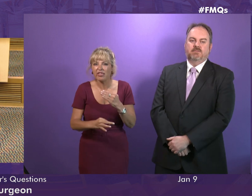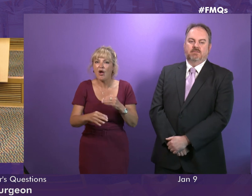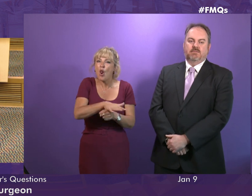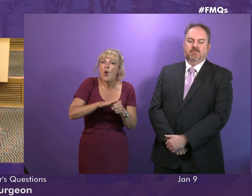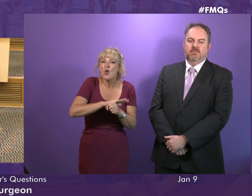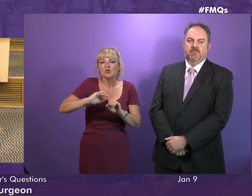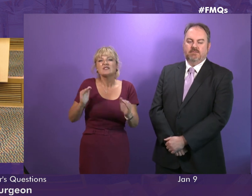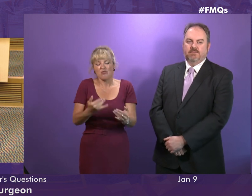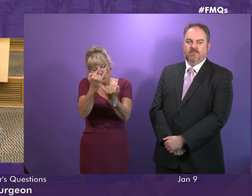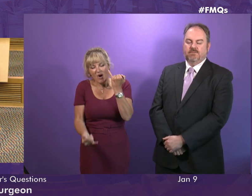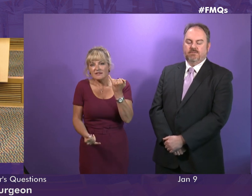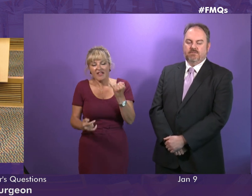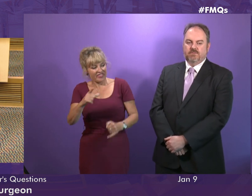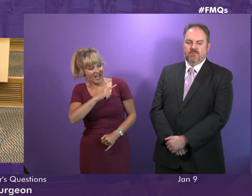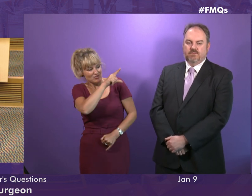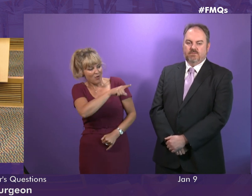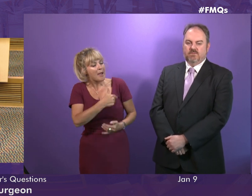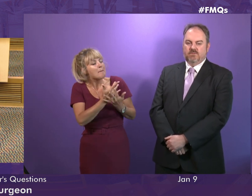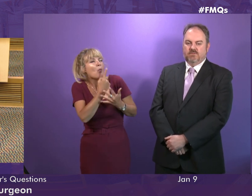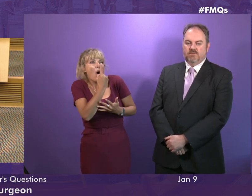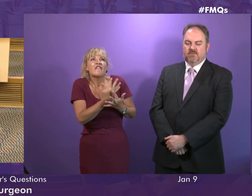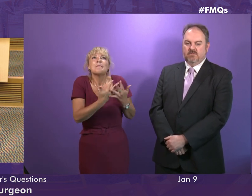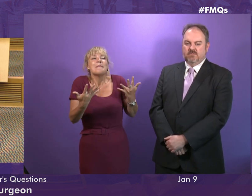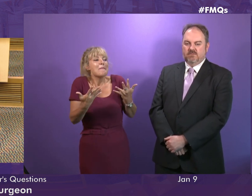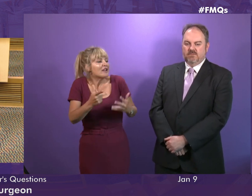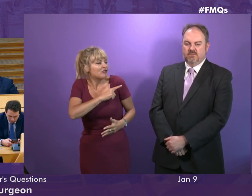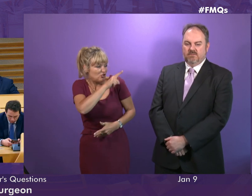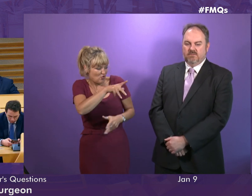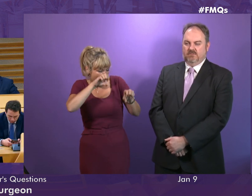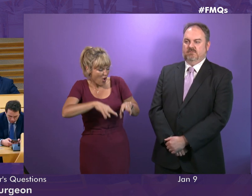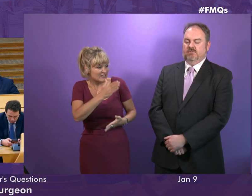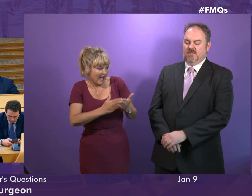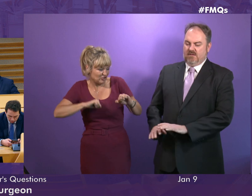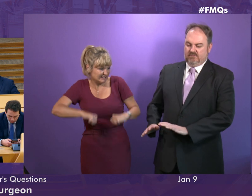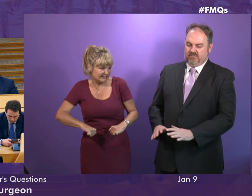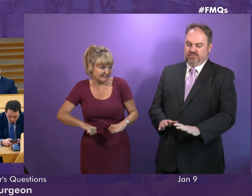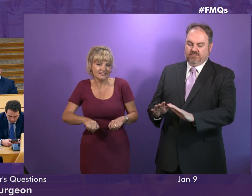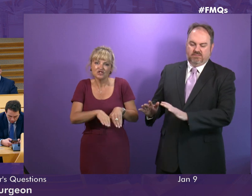that is one of the many reasons why the Tories lost more than half their seats at the general election.